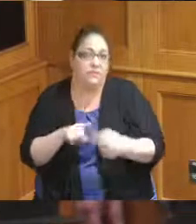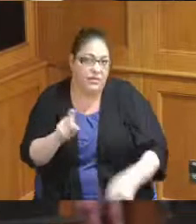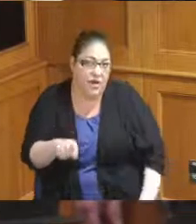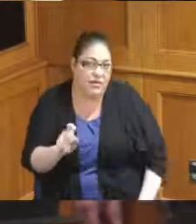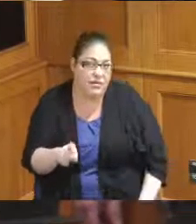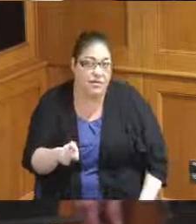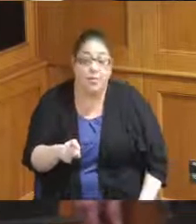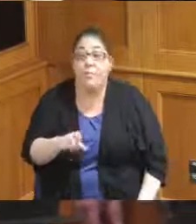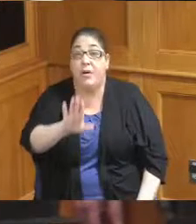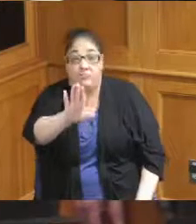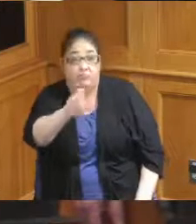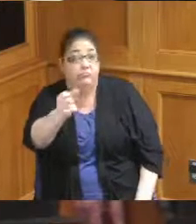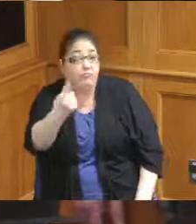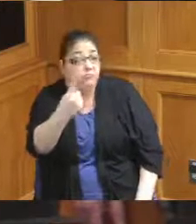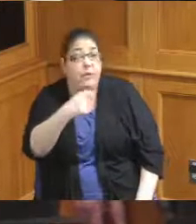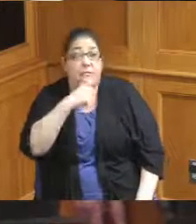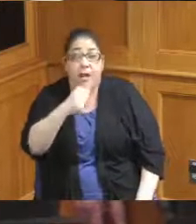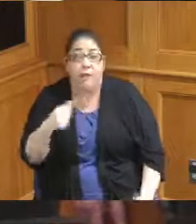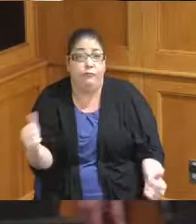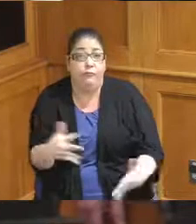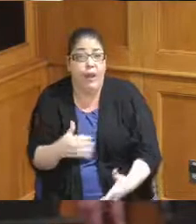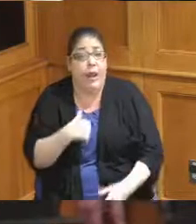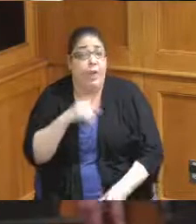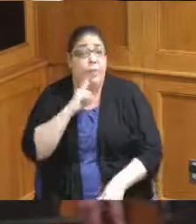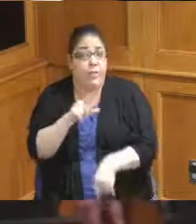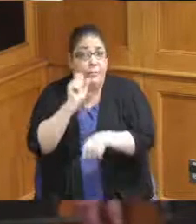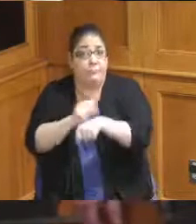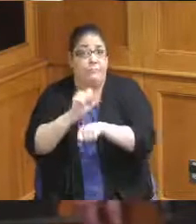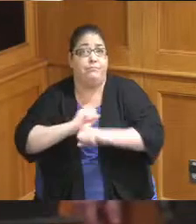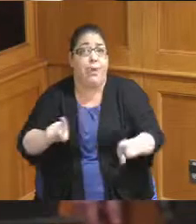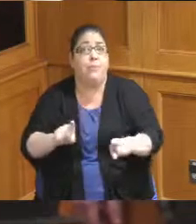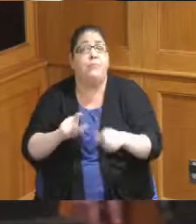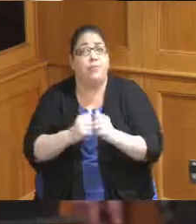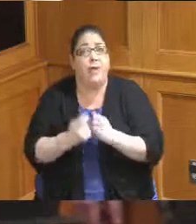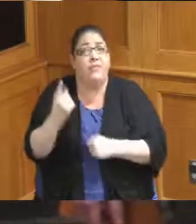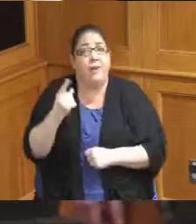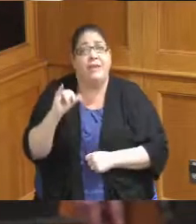afraid to ring that Bell I think that if if there was an outage that was significant enough any